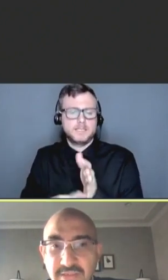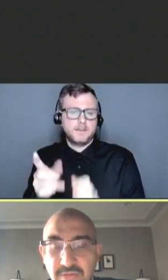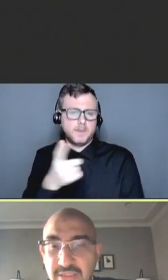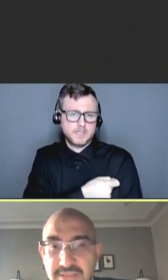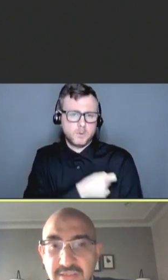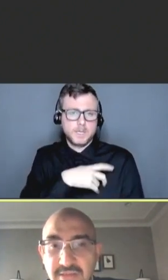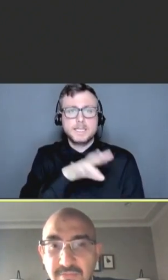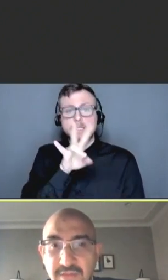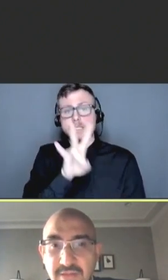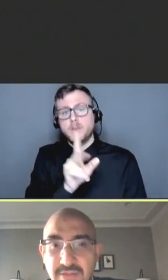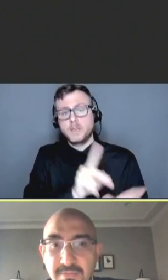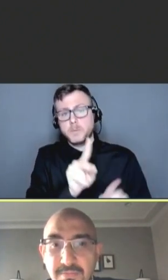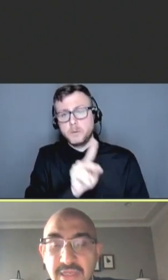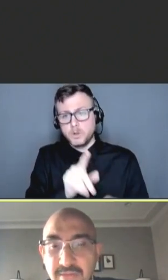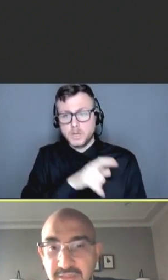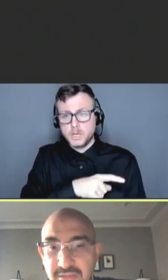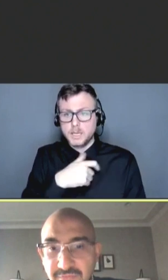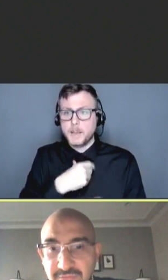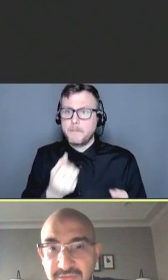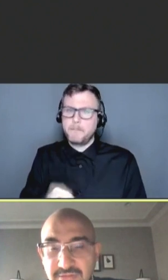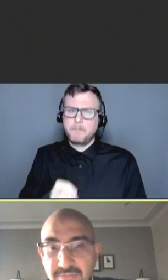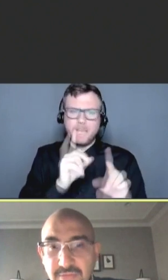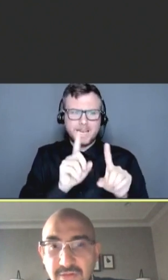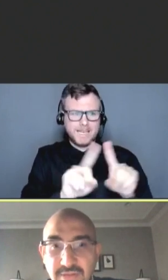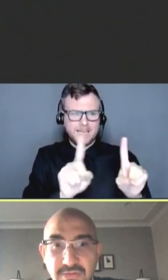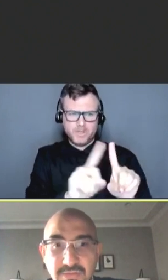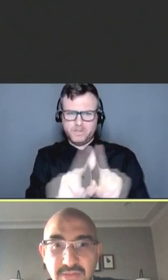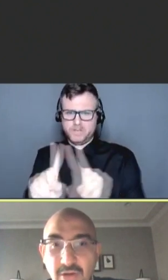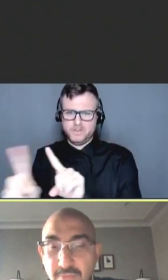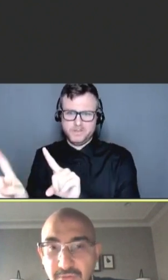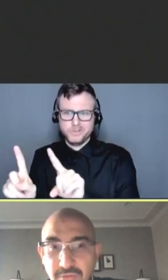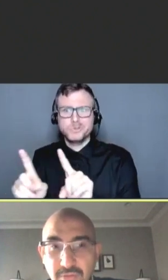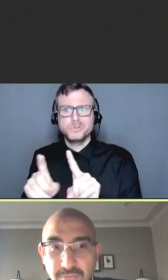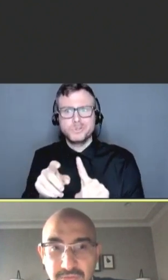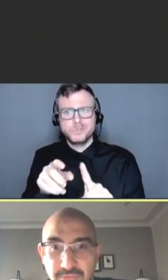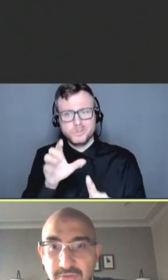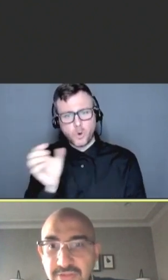as you can see, there is a many, many differences residues in Omicron compared to the original.